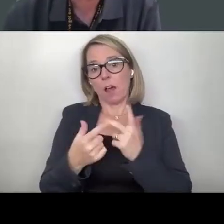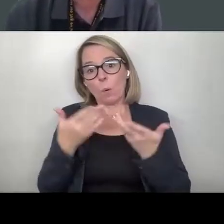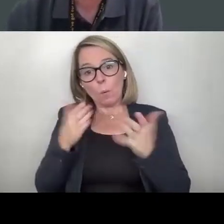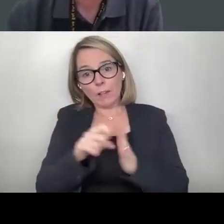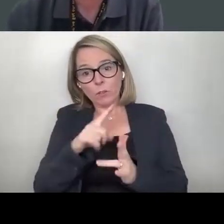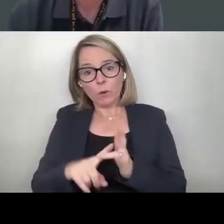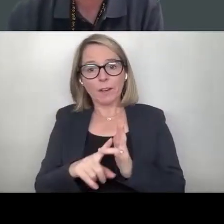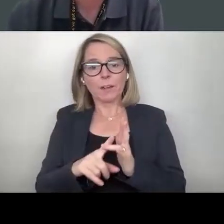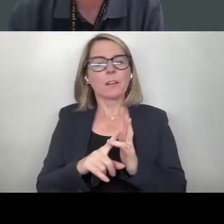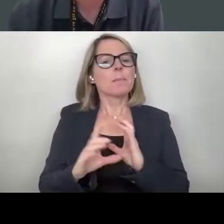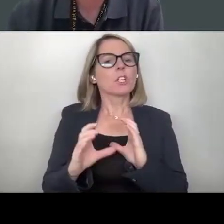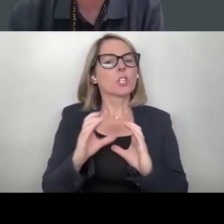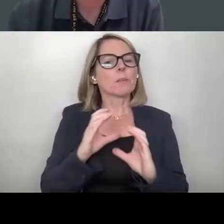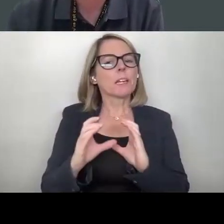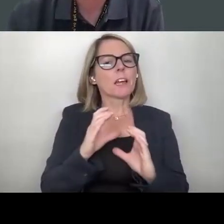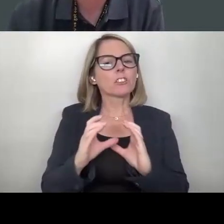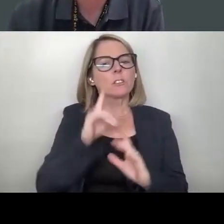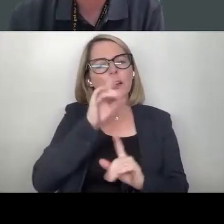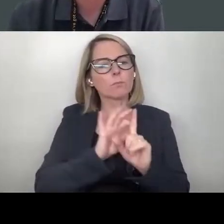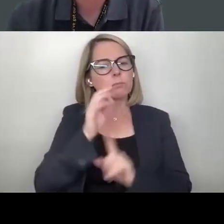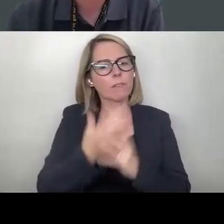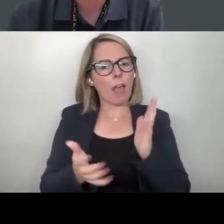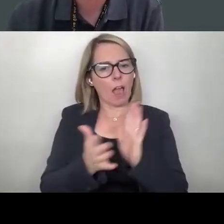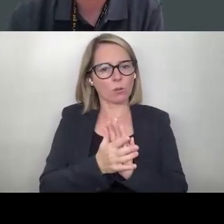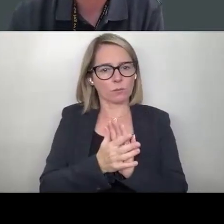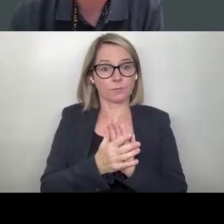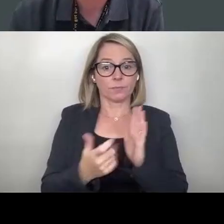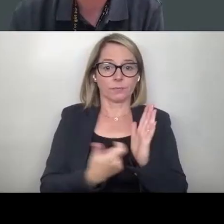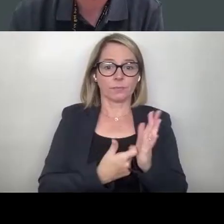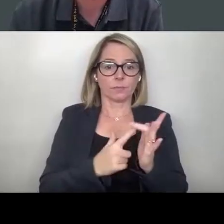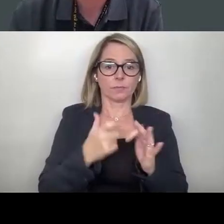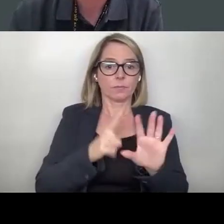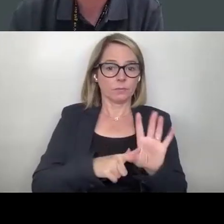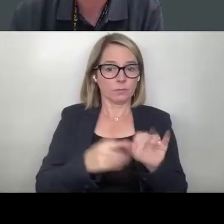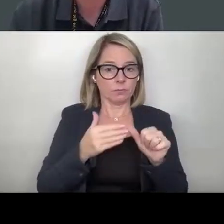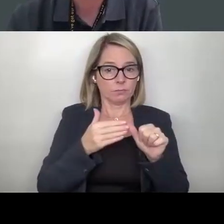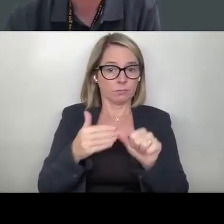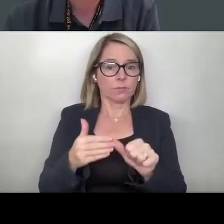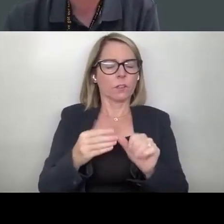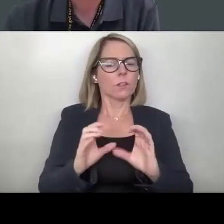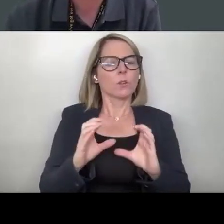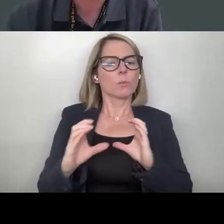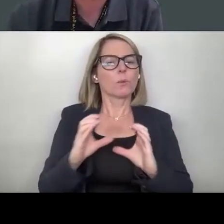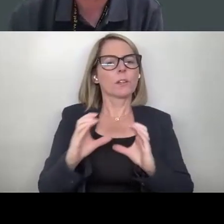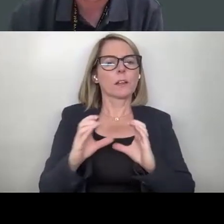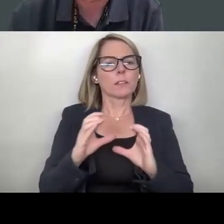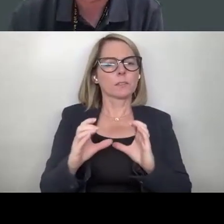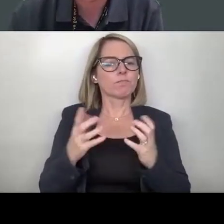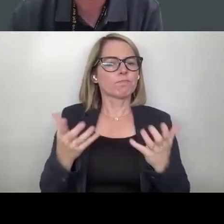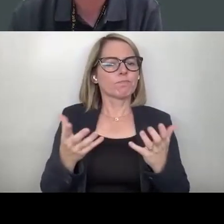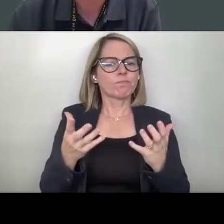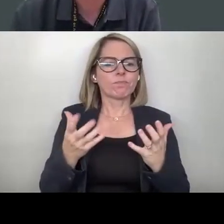Ricky: Yeah, I think in terms of communicating things like using everyday language,